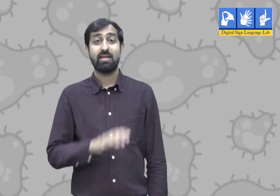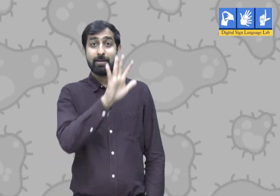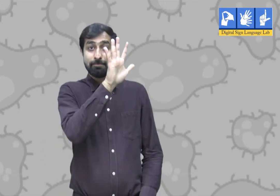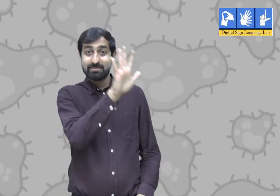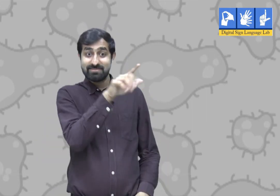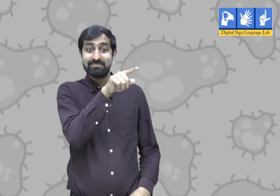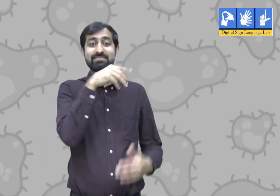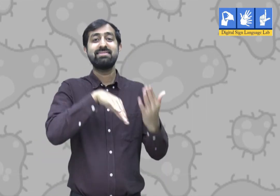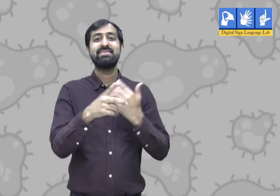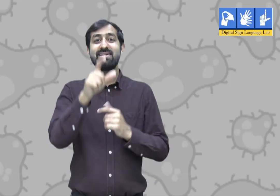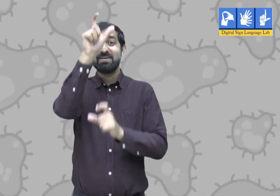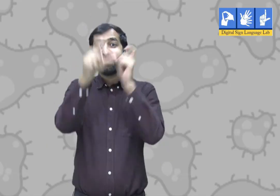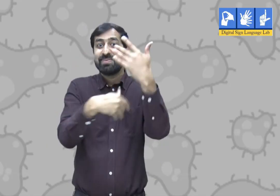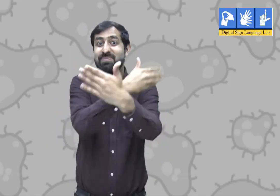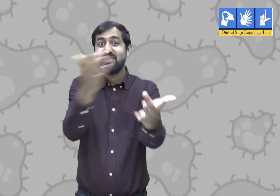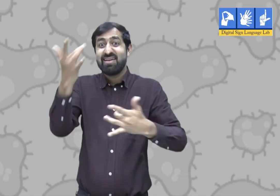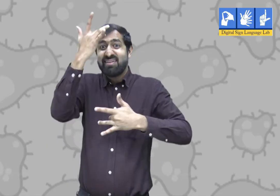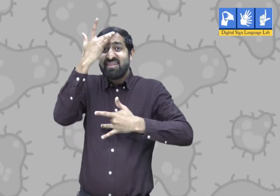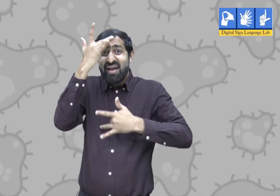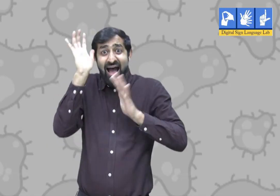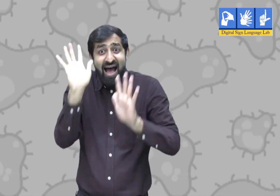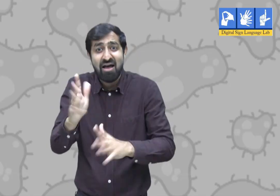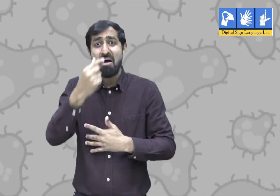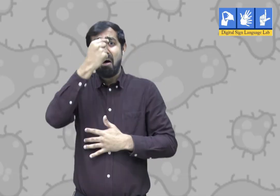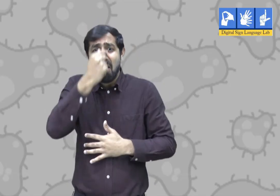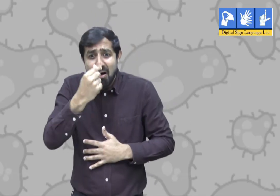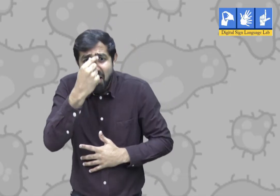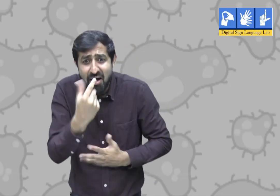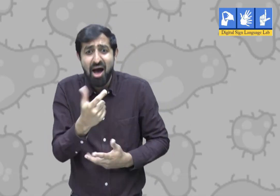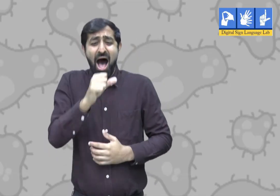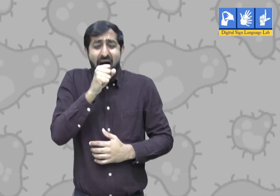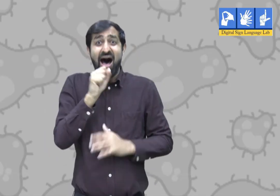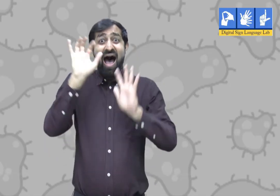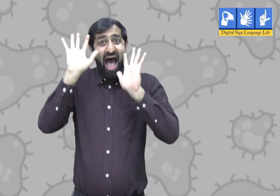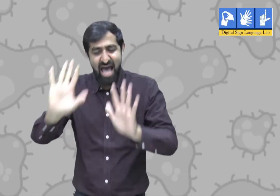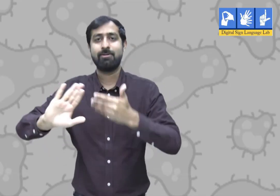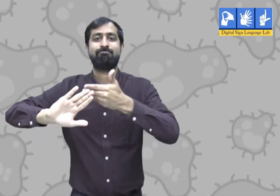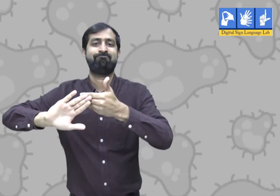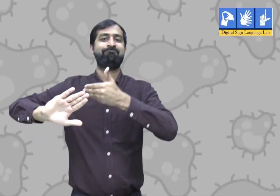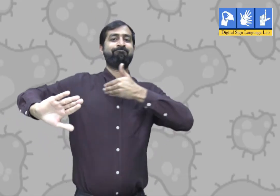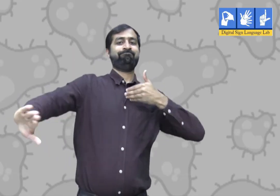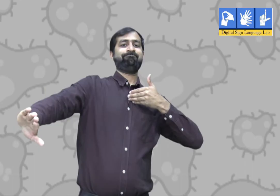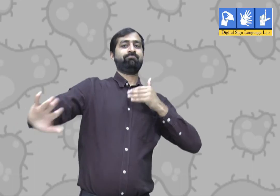Avoid close contact with people who are unwell.